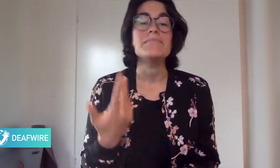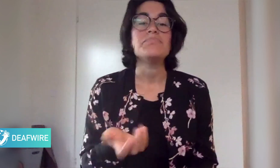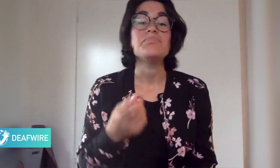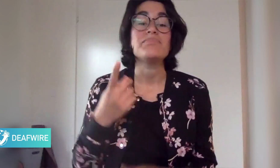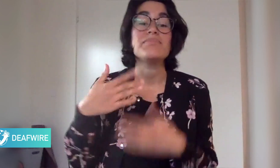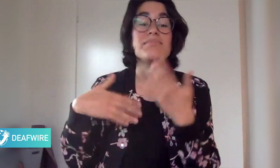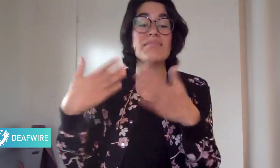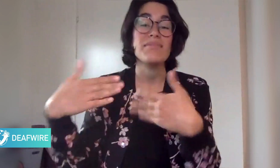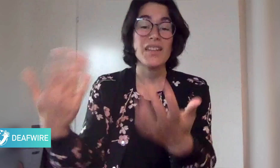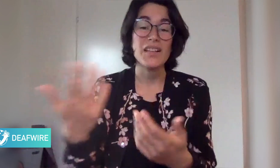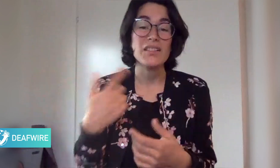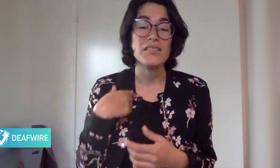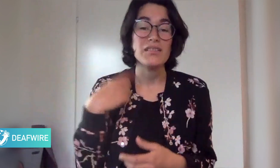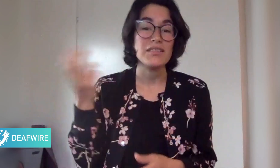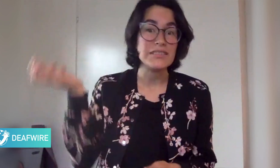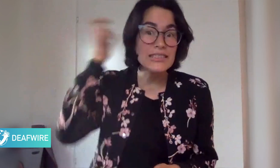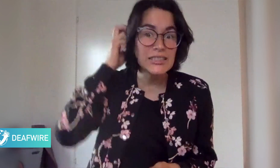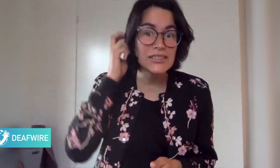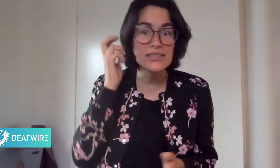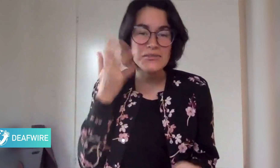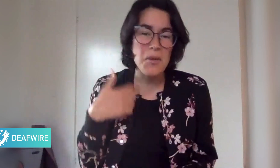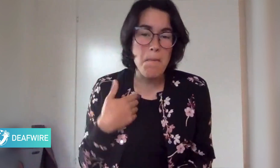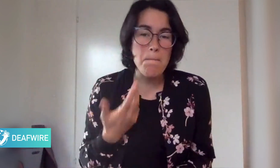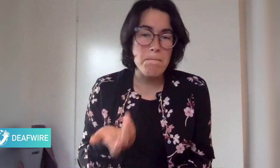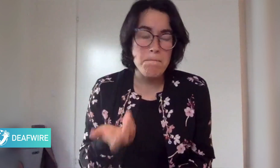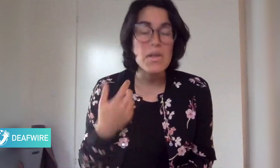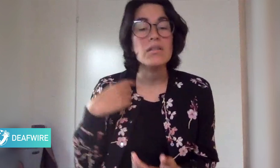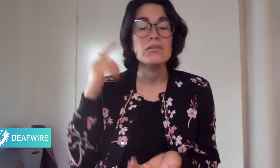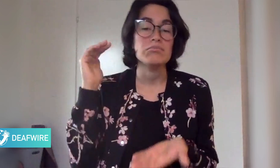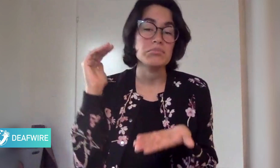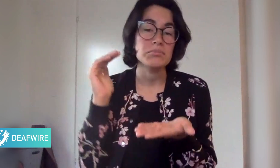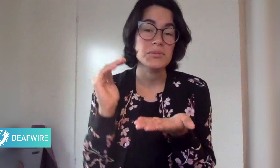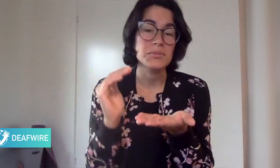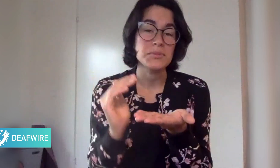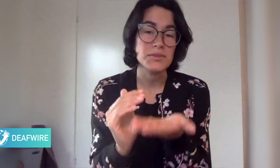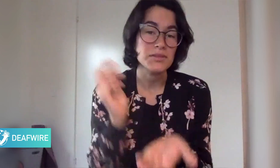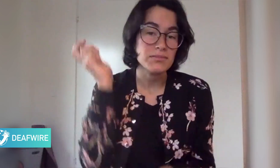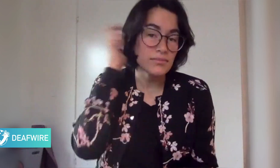That’s why I started to use my CI less and less.